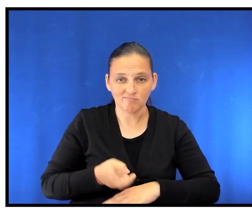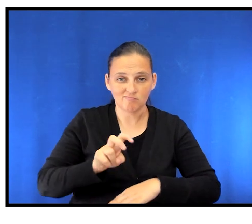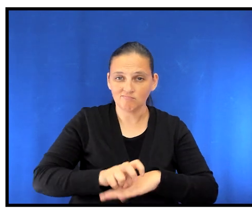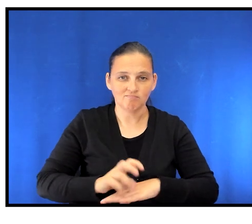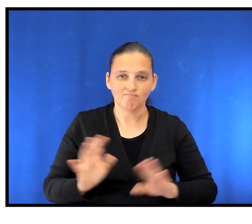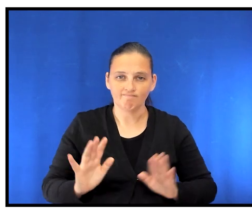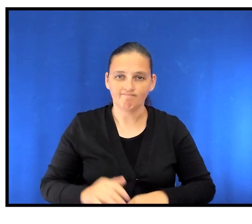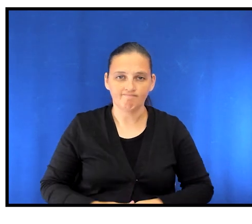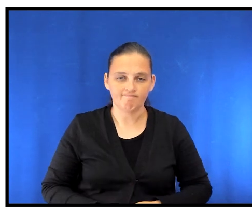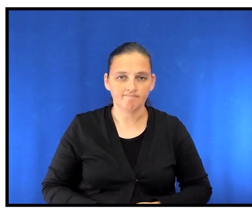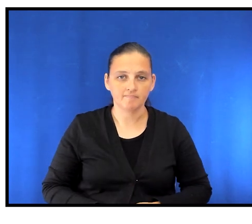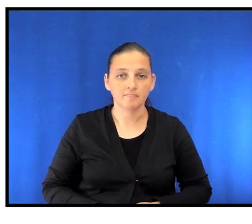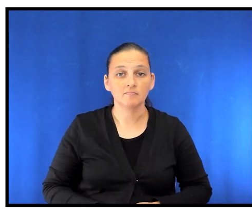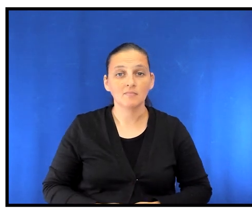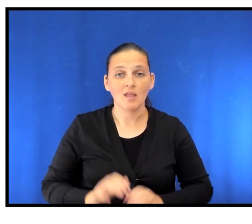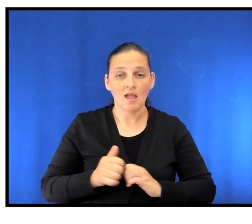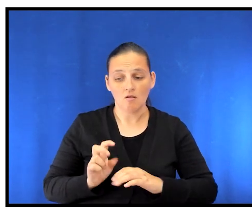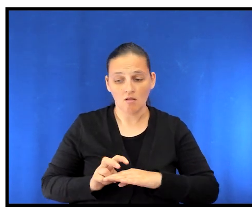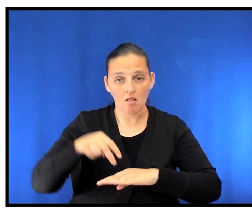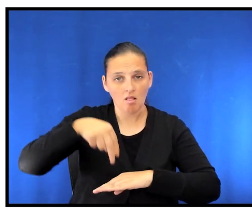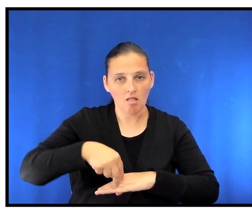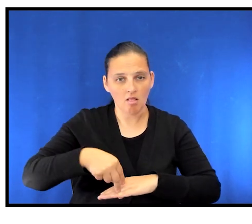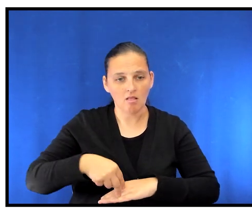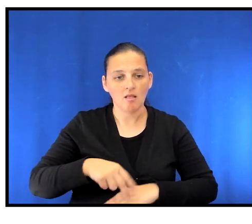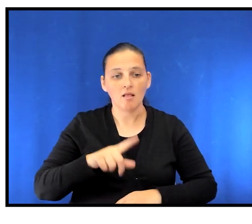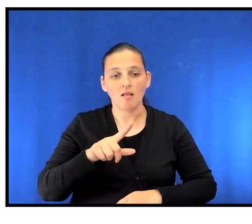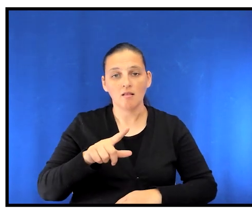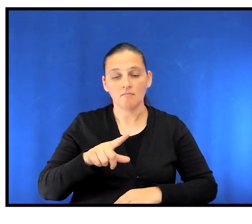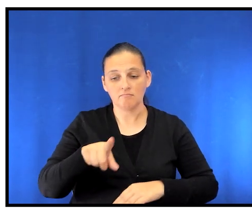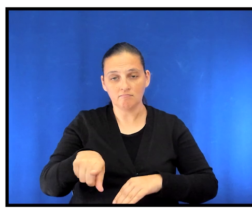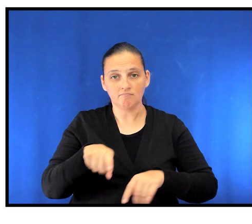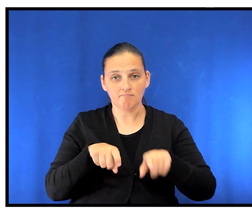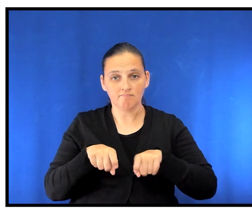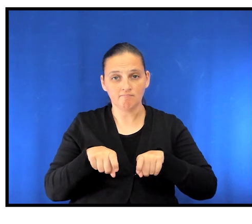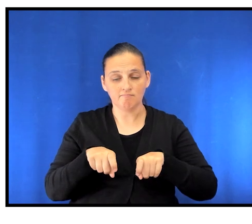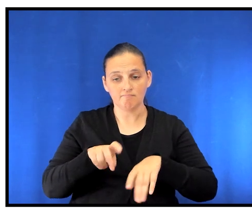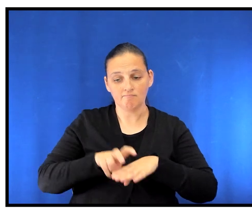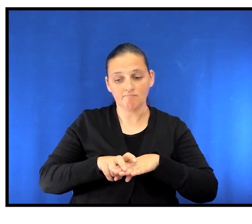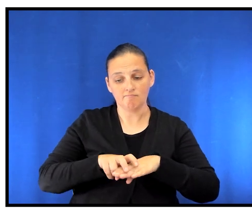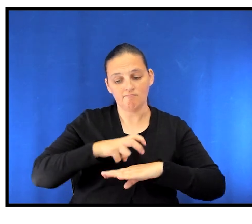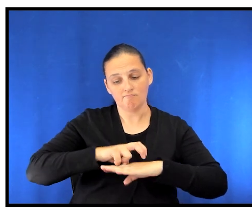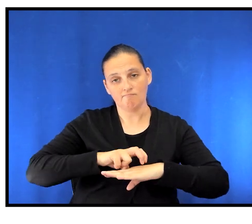To get out of bed, bend your knees up and log roll onto your side close to the edge of the bed.